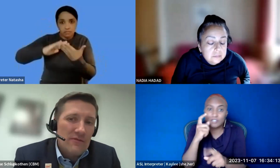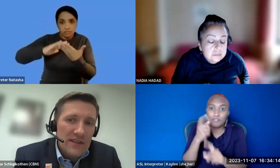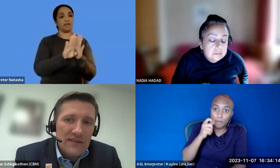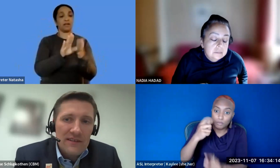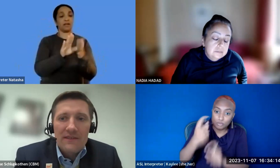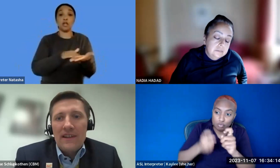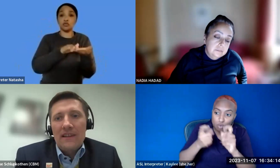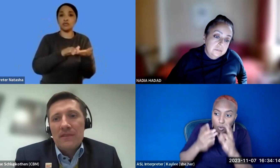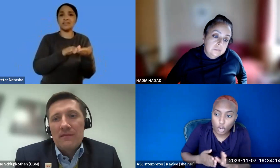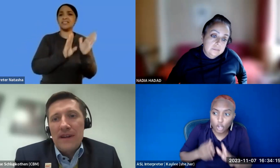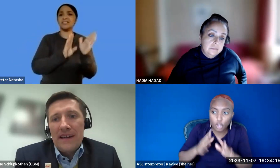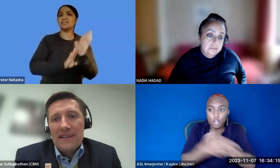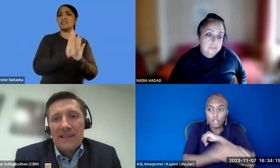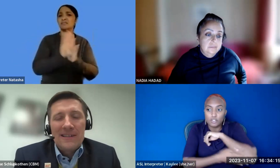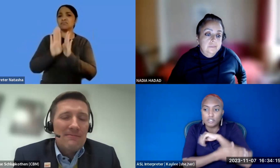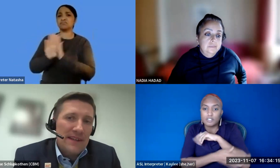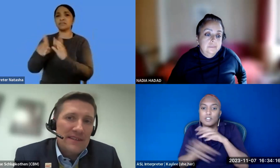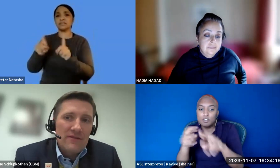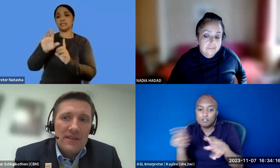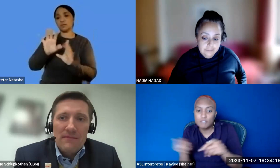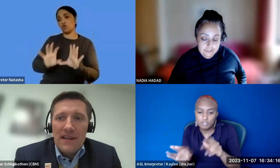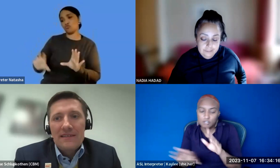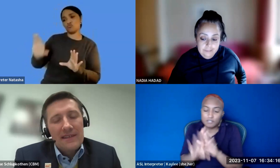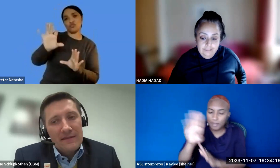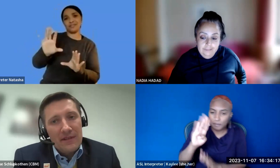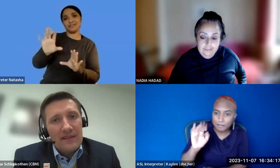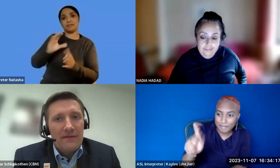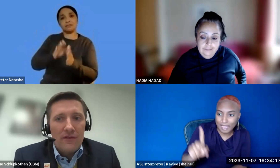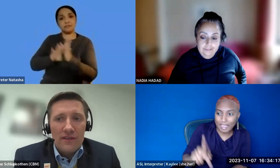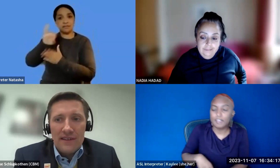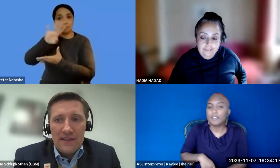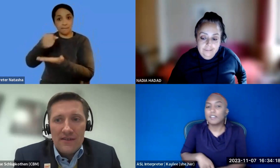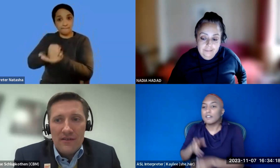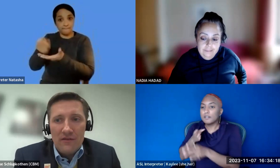a regional development bank, mainstream and visibility-focused NGOs